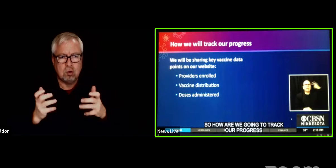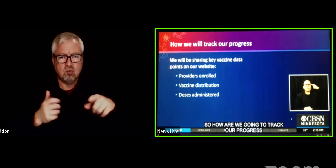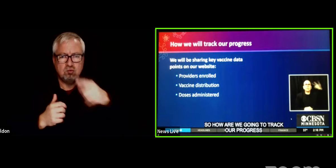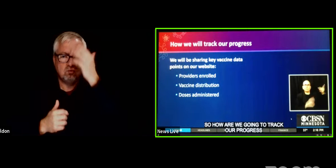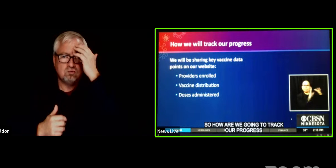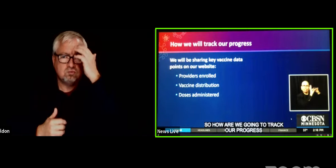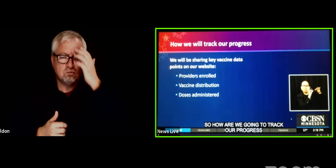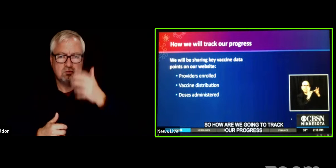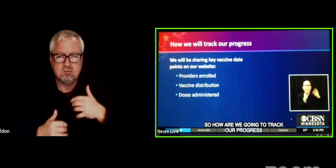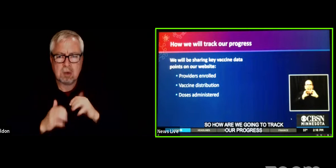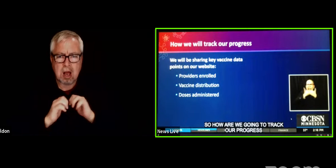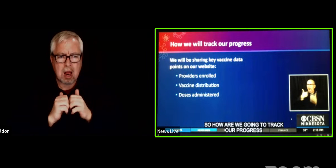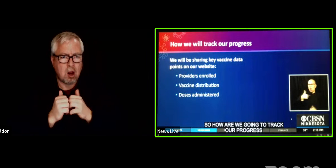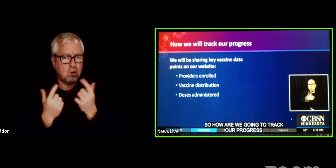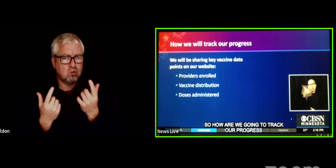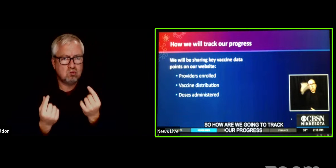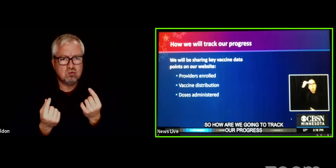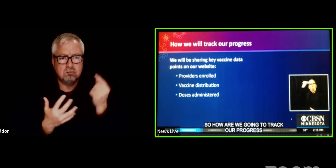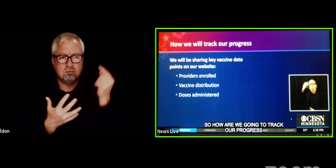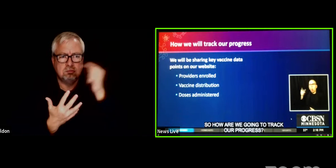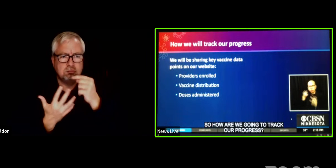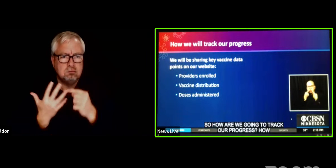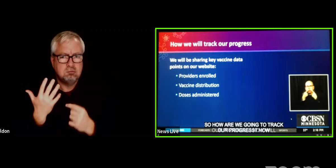WELL, WE'LL BE PROVIDING INFORMATION ON OUR WEBSITE.